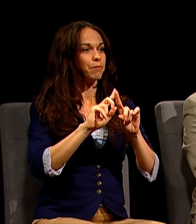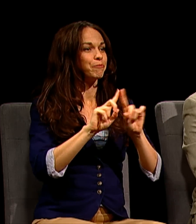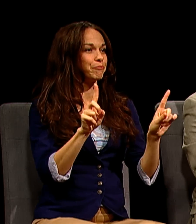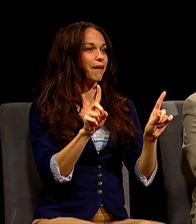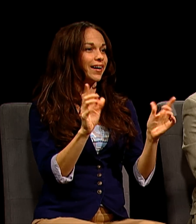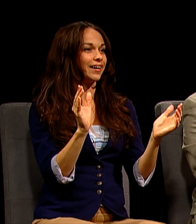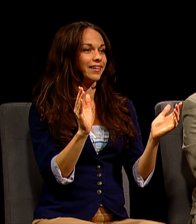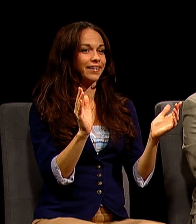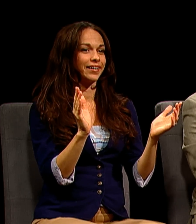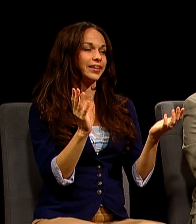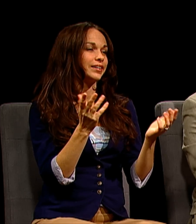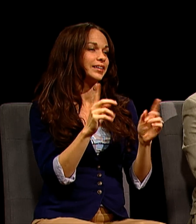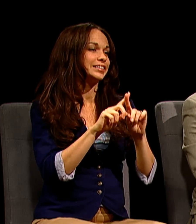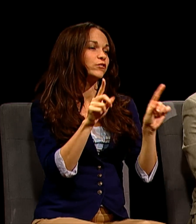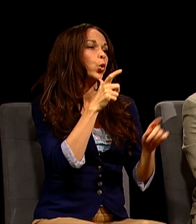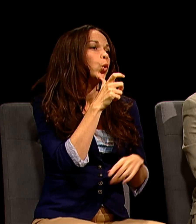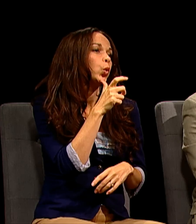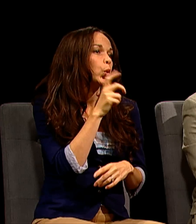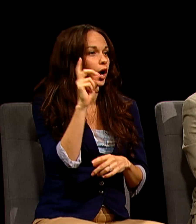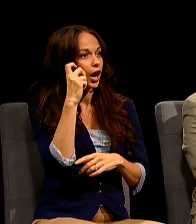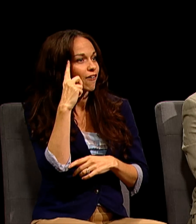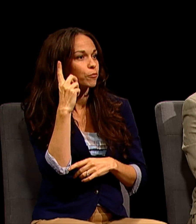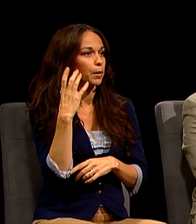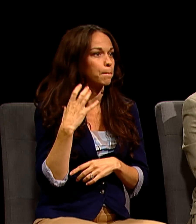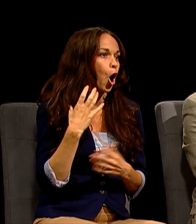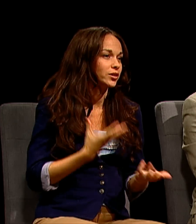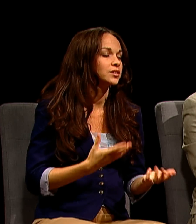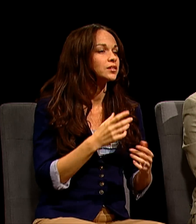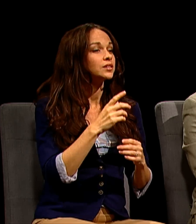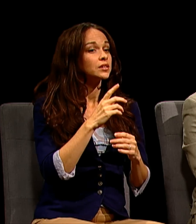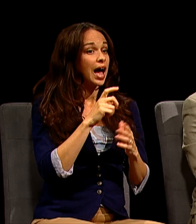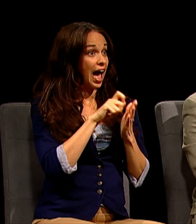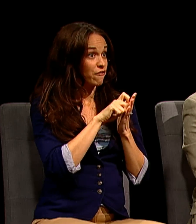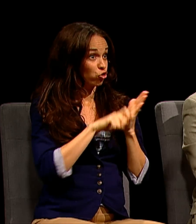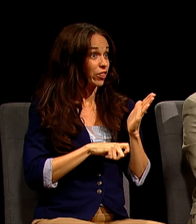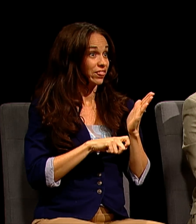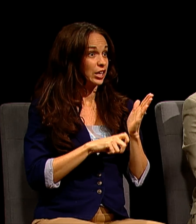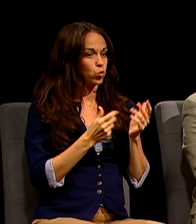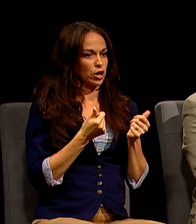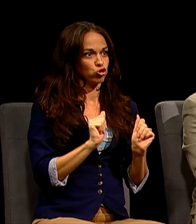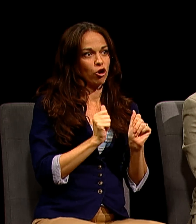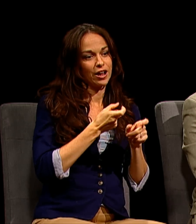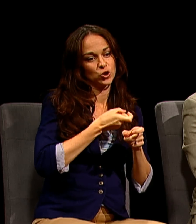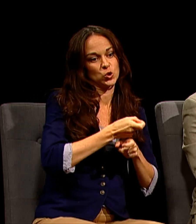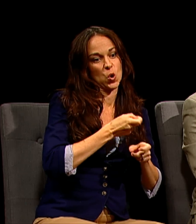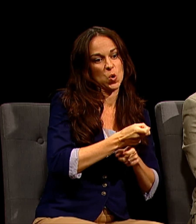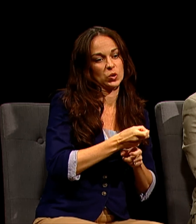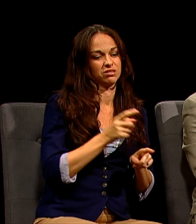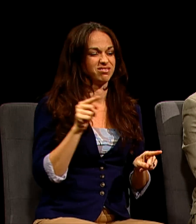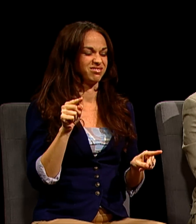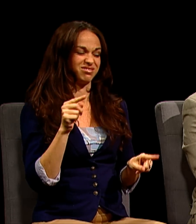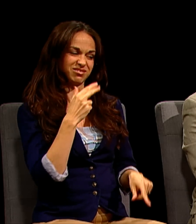Yes, I've had columns where I've written things, where I've had attempted jokes that some people didn't think were funny which I